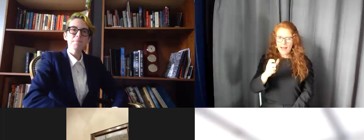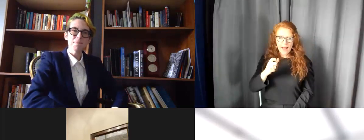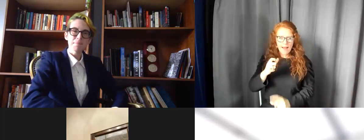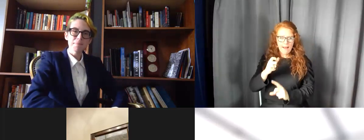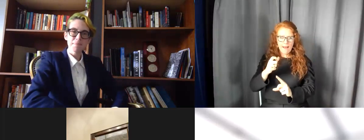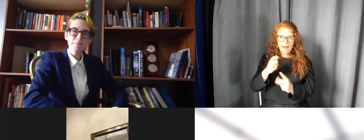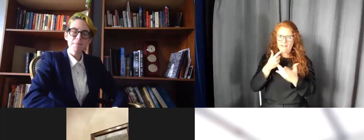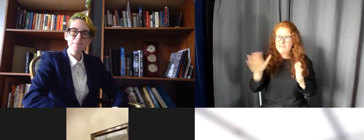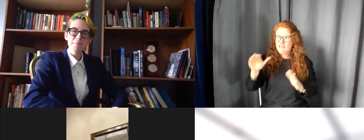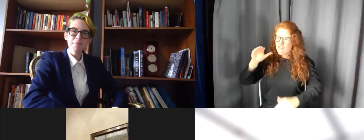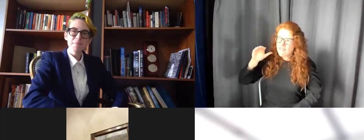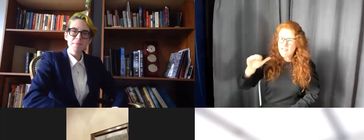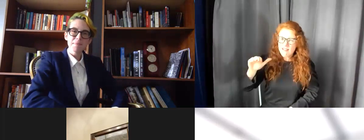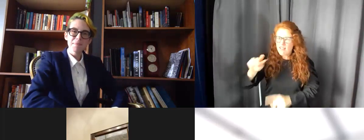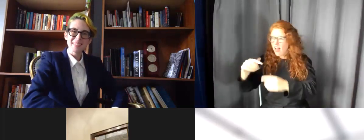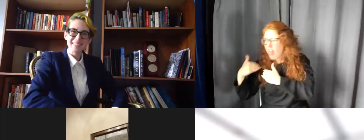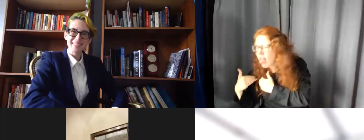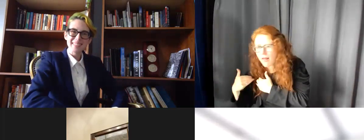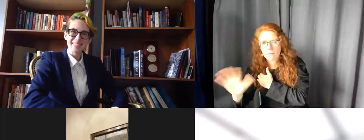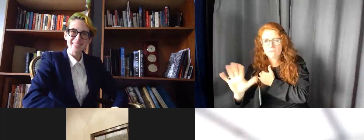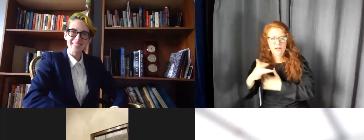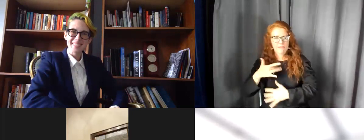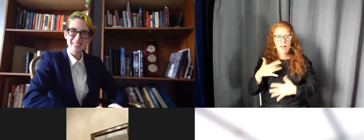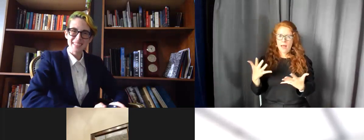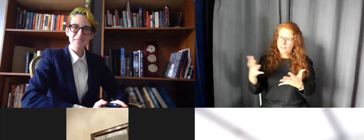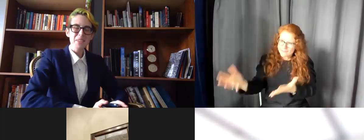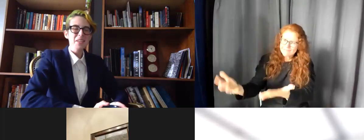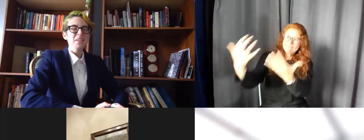Farrah Garland: Hmm. Jordan Radford: Thank you. Farrah Garland: Yeah.